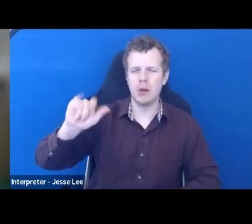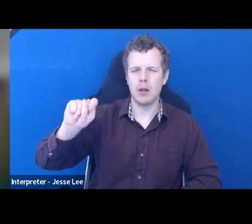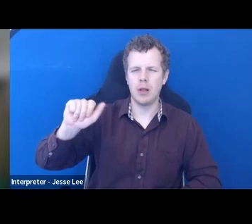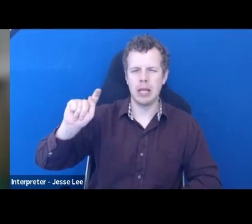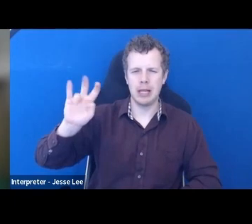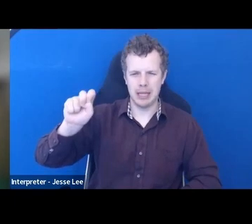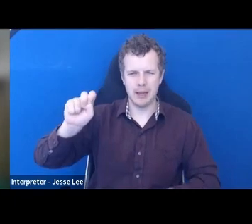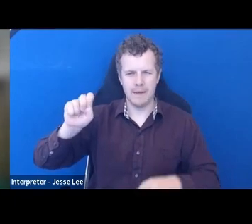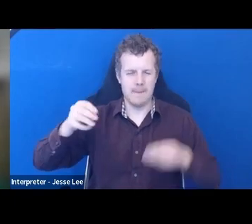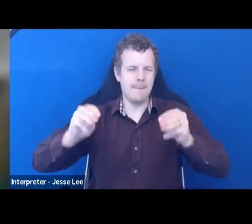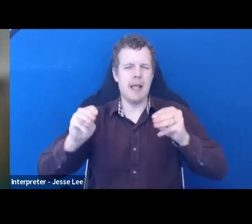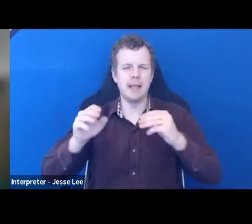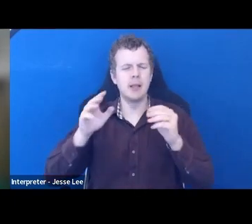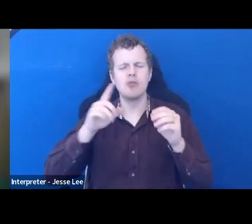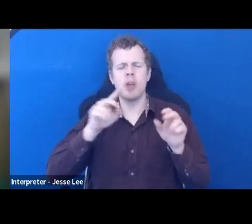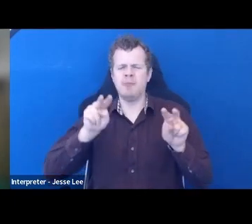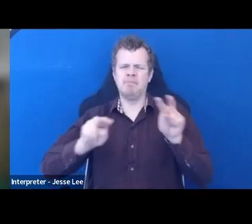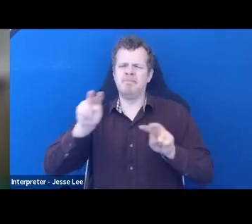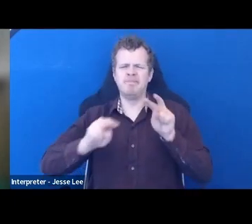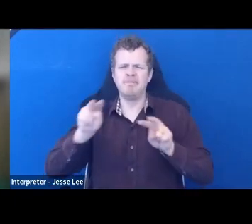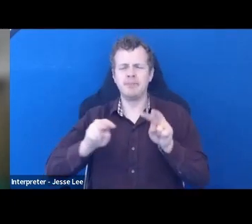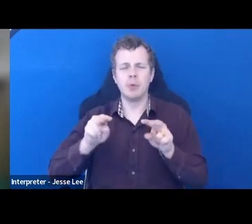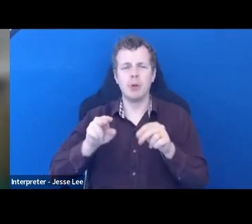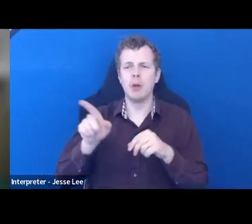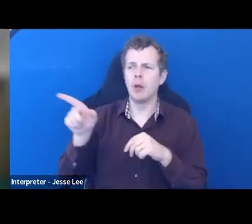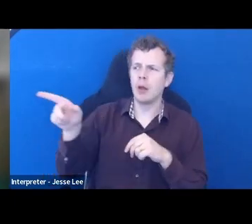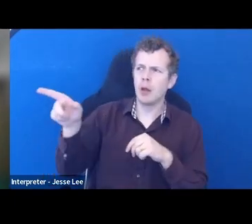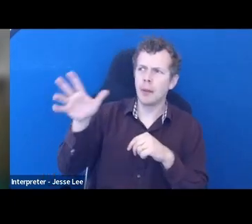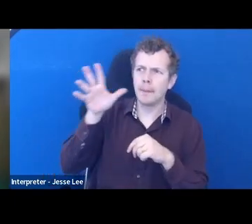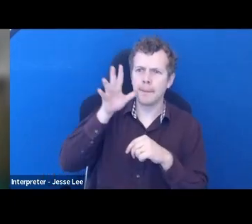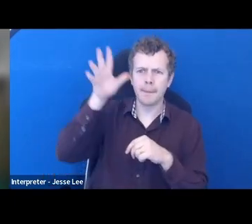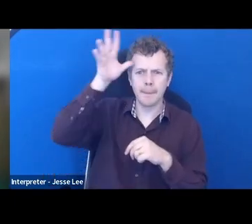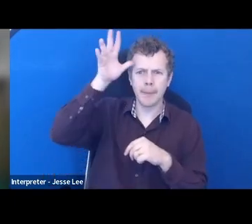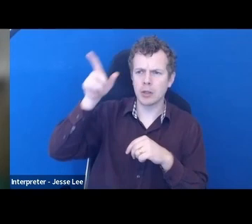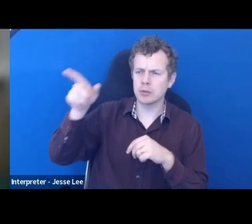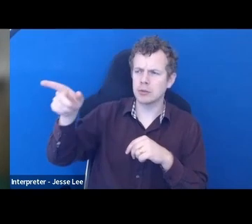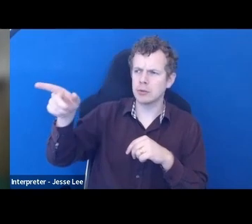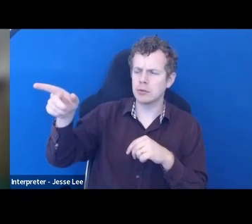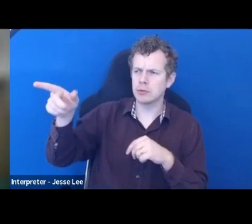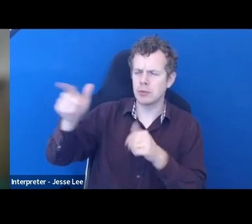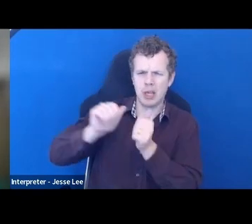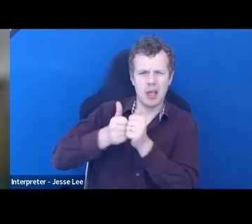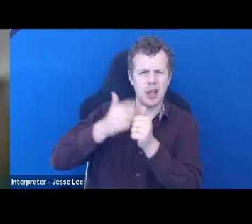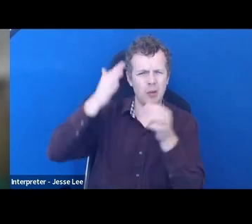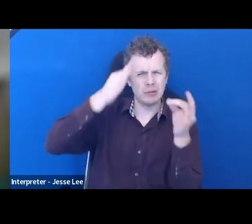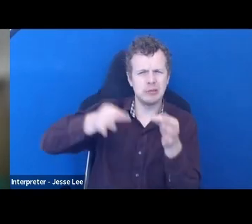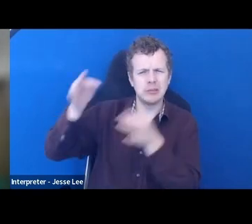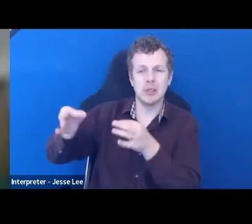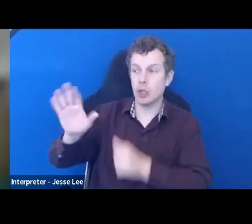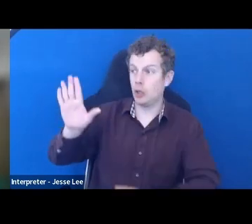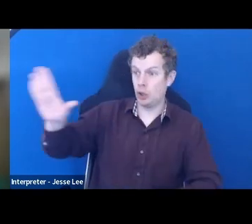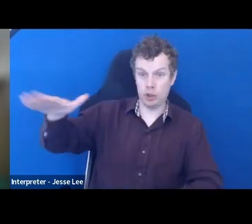that drive parents decision-making when a child is diagnosed with a unilateral hearing loss?